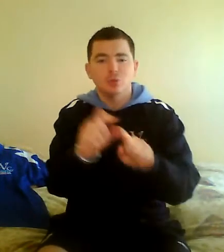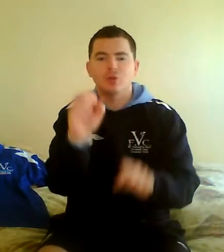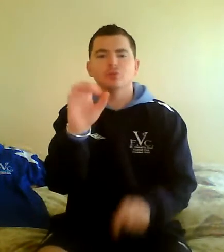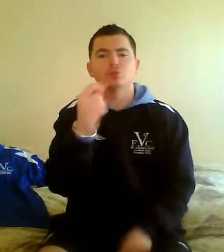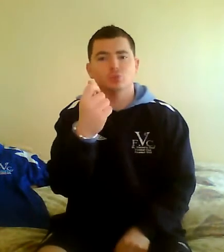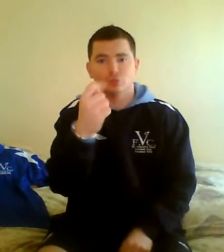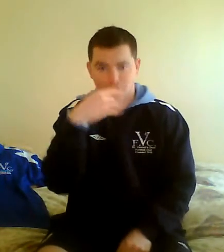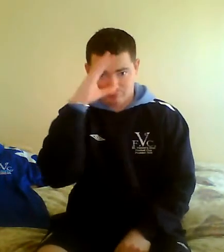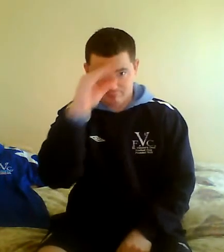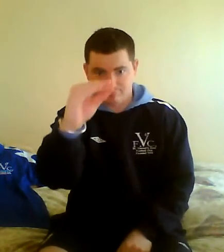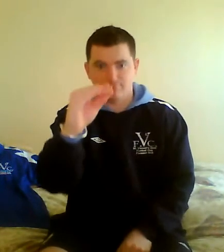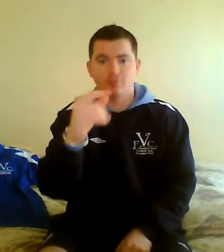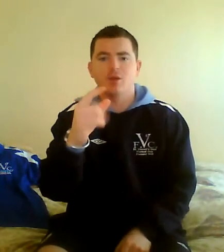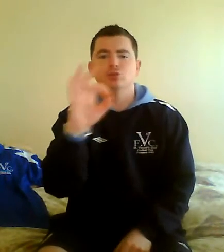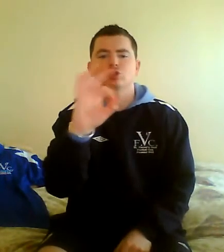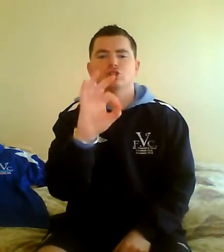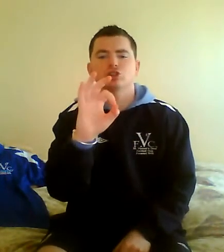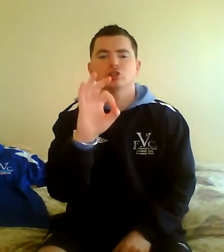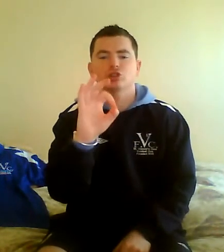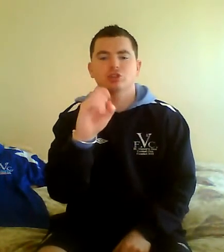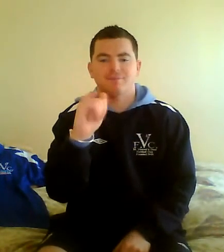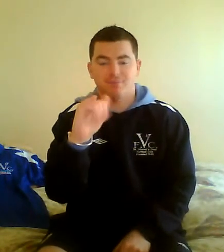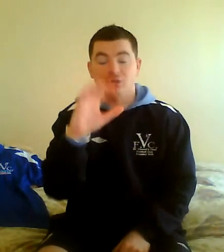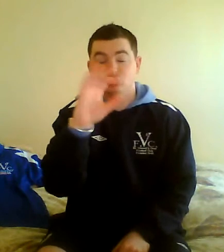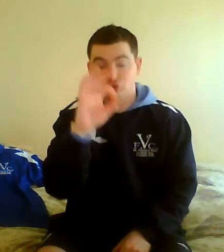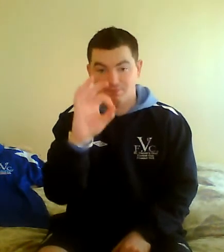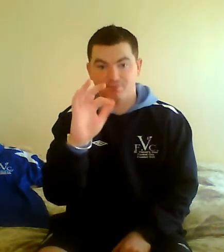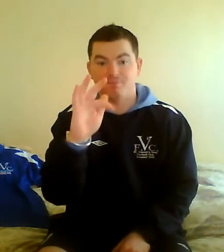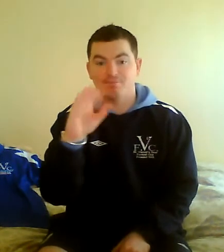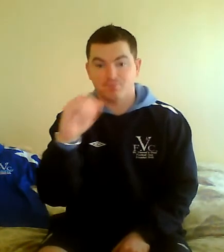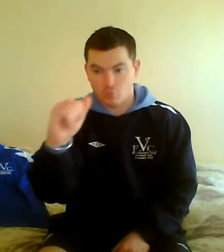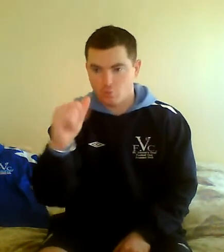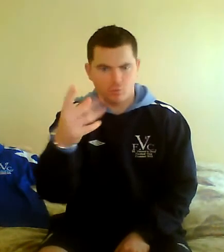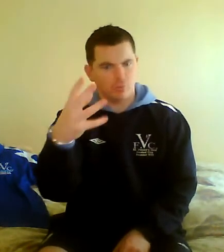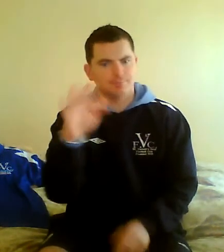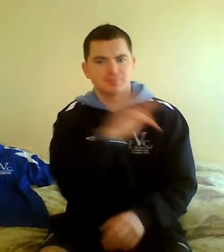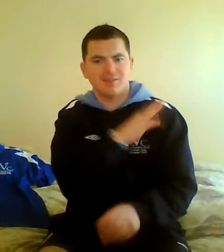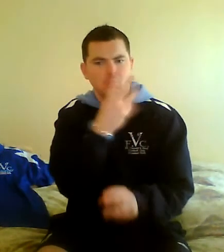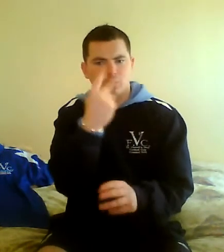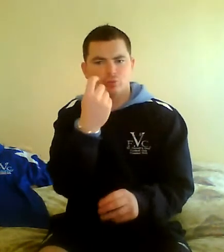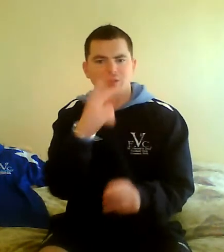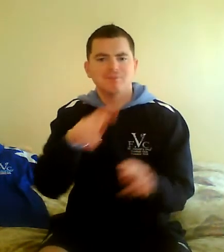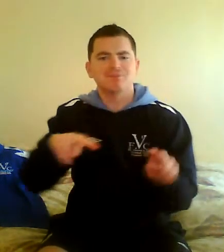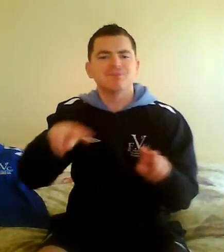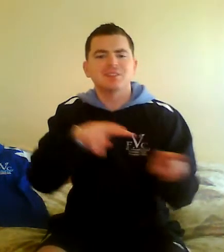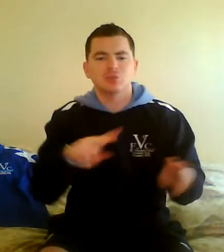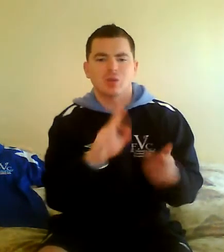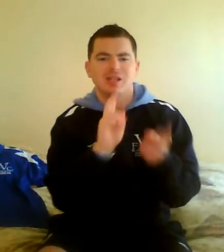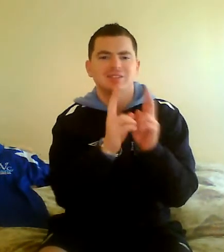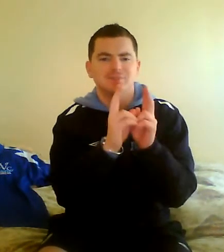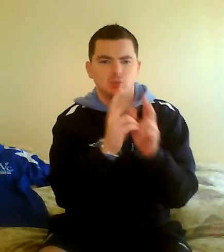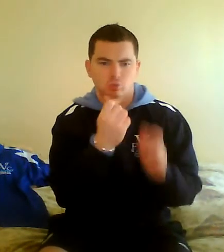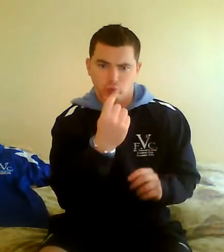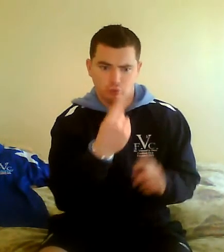Also I'd like to inform you that Geoff Foy will be interviewed soon on video